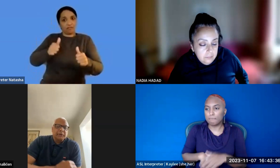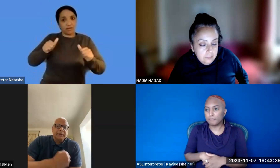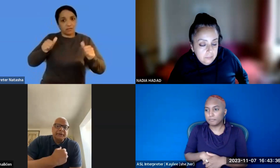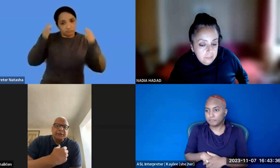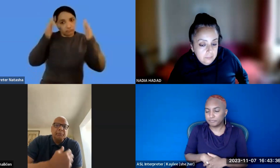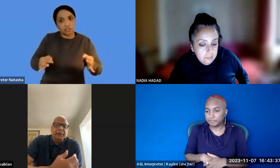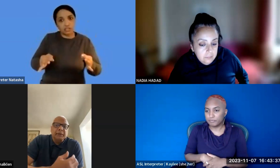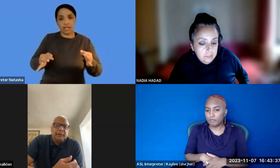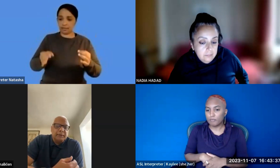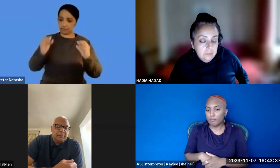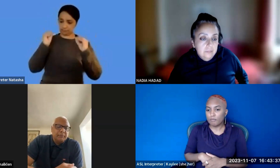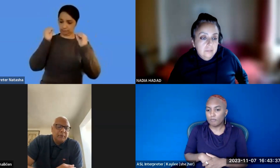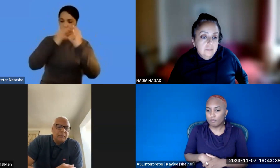So does this mean that